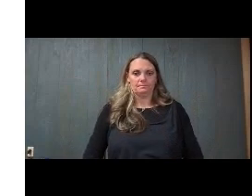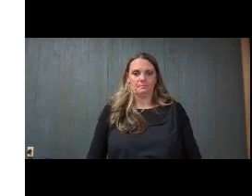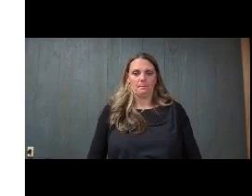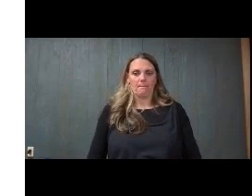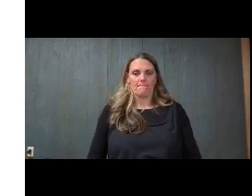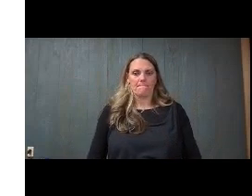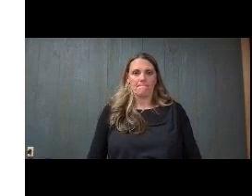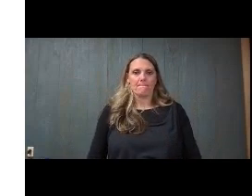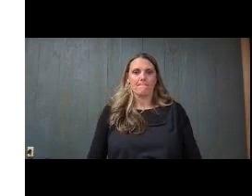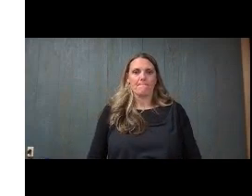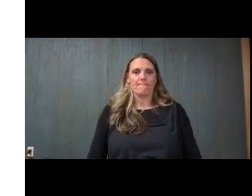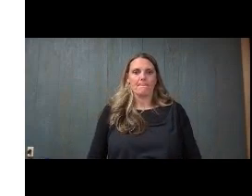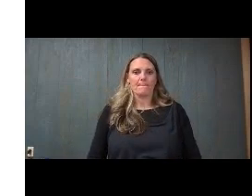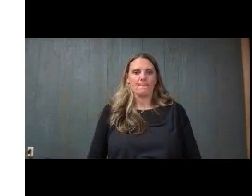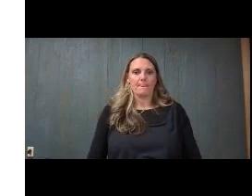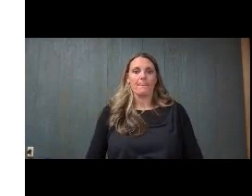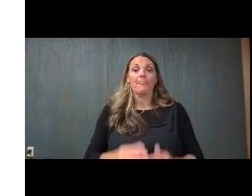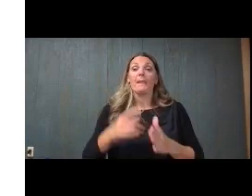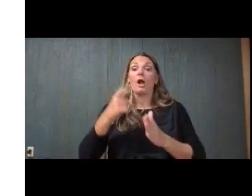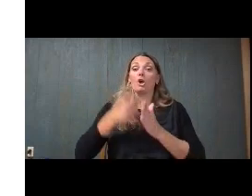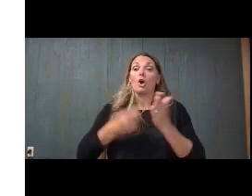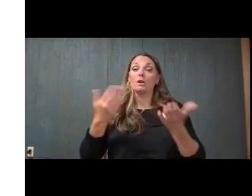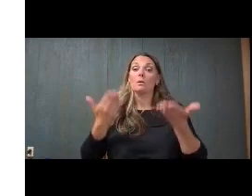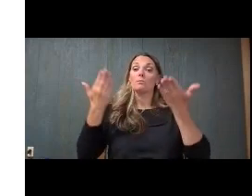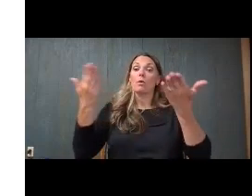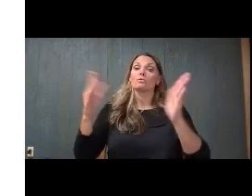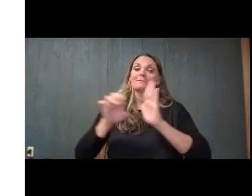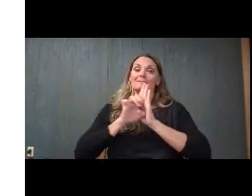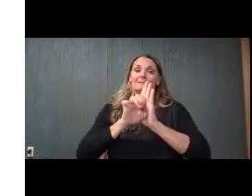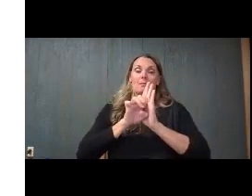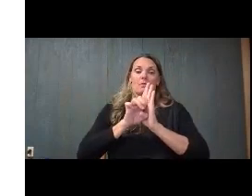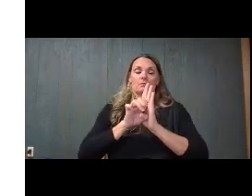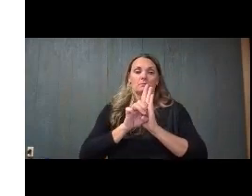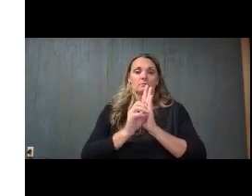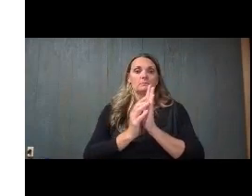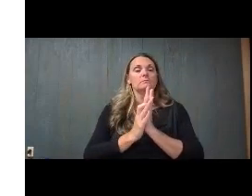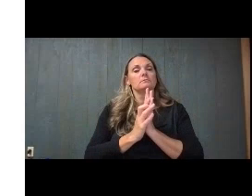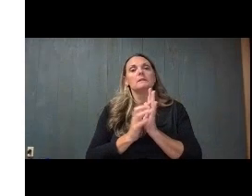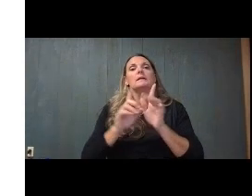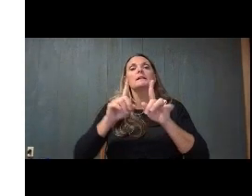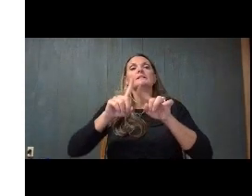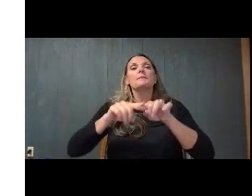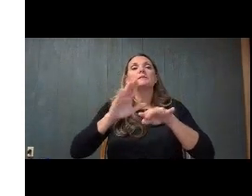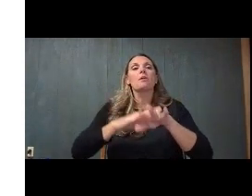We've prepared a cost proposal example for you and have based it on hiring four full time